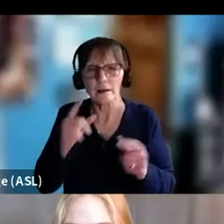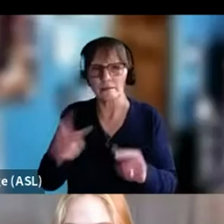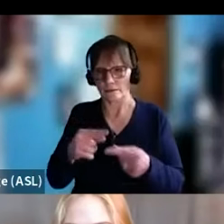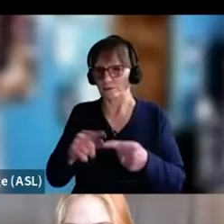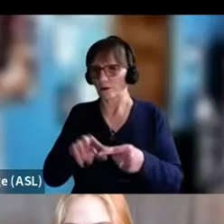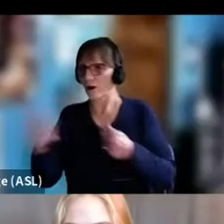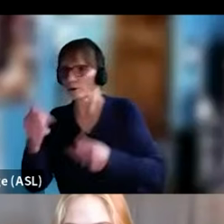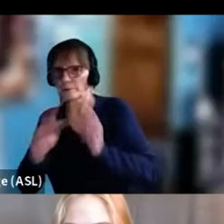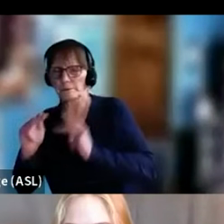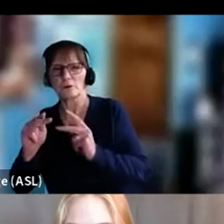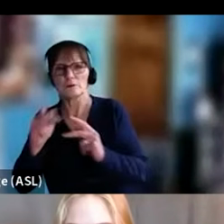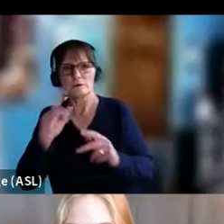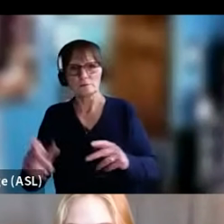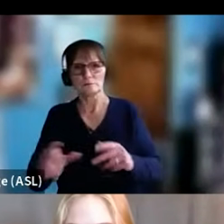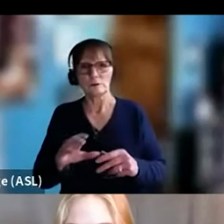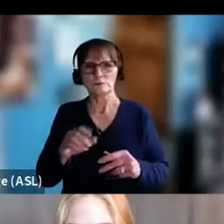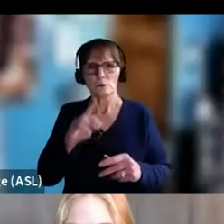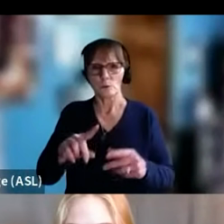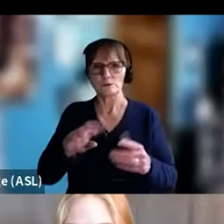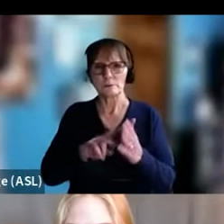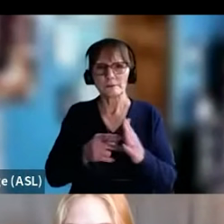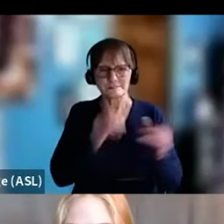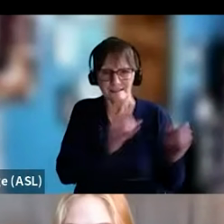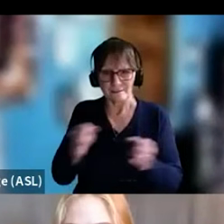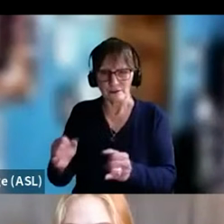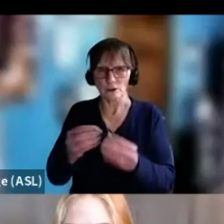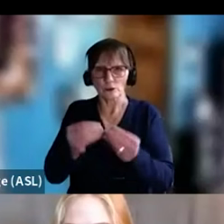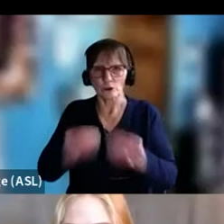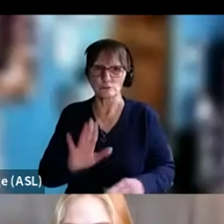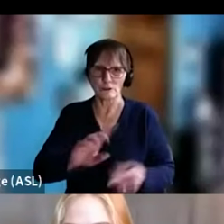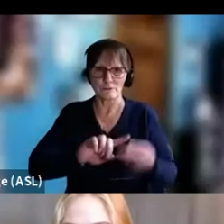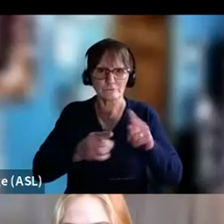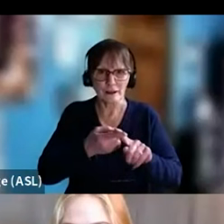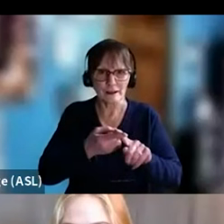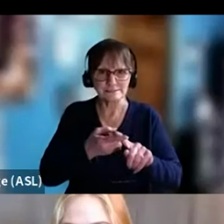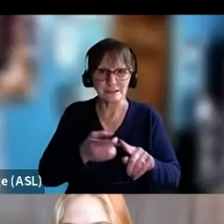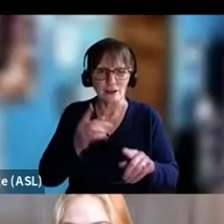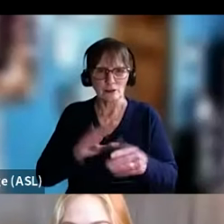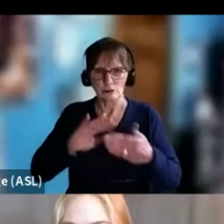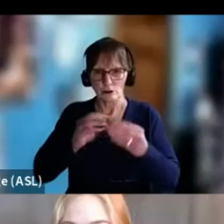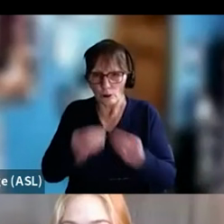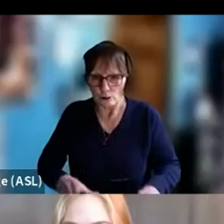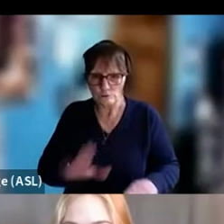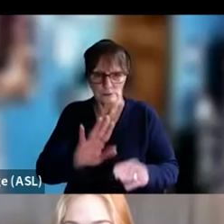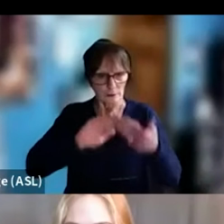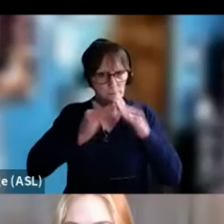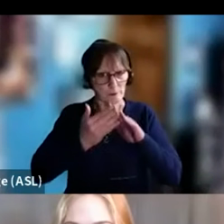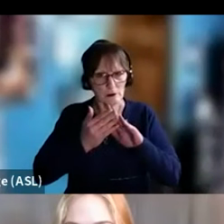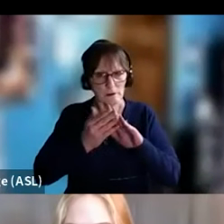which Courtney had mentioned, right? Which means these individuals are losing their friends, they are losing their community on a regular basis